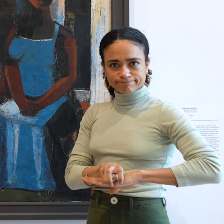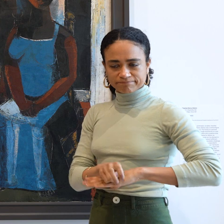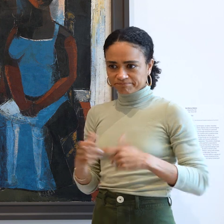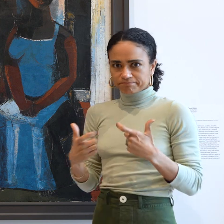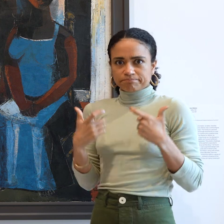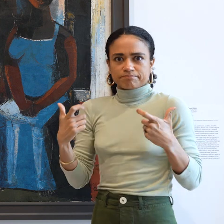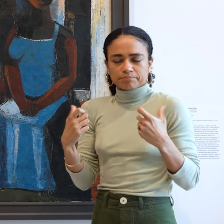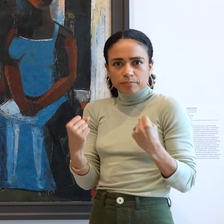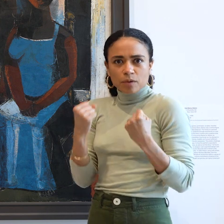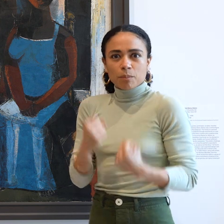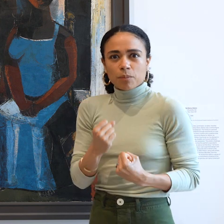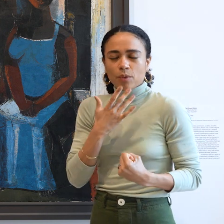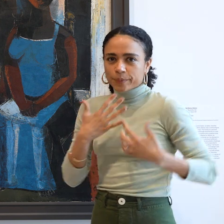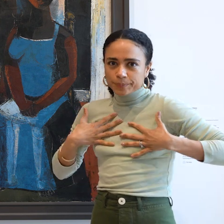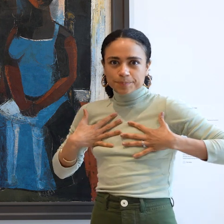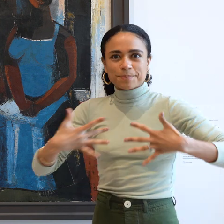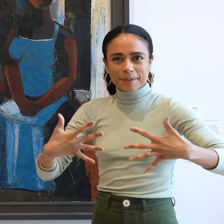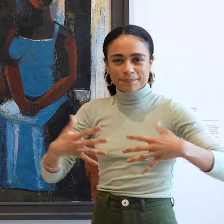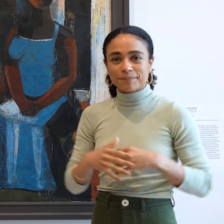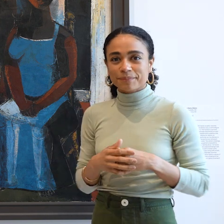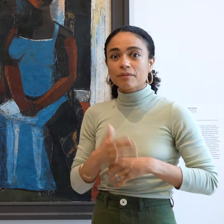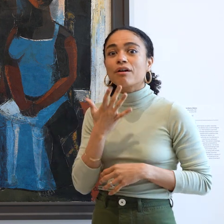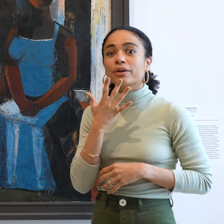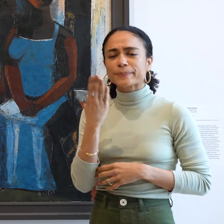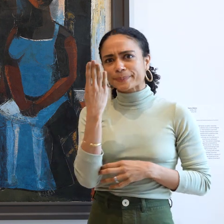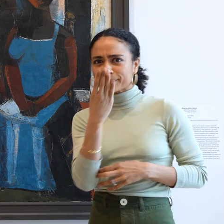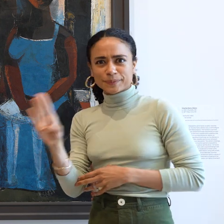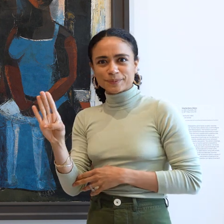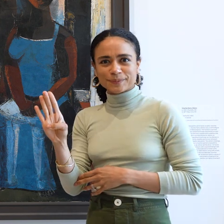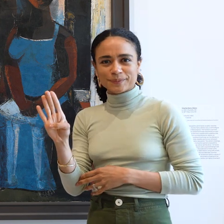She is sitting and appears strong, bold, and wears a vibrant blue dress.